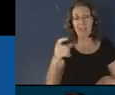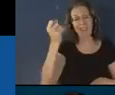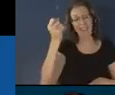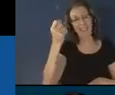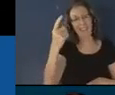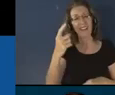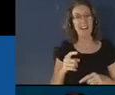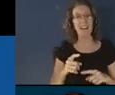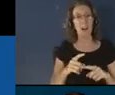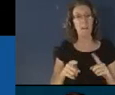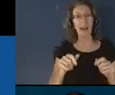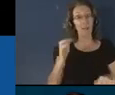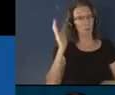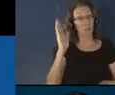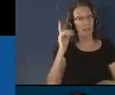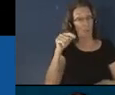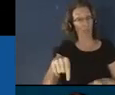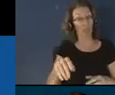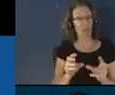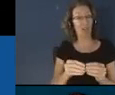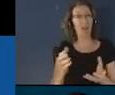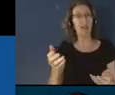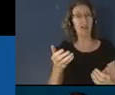be doing the presentation for the conference better to sort of pre-plan all the where